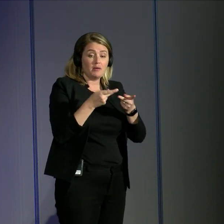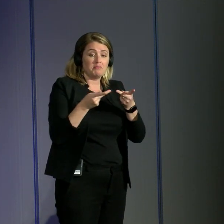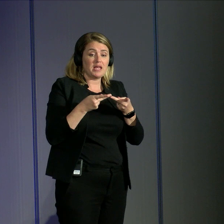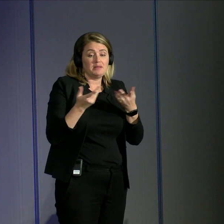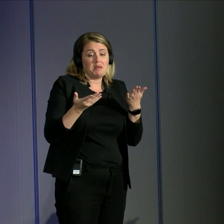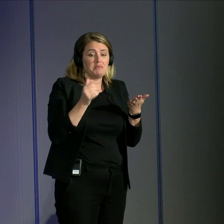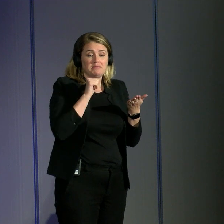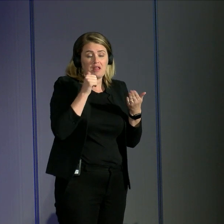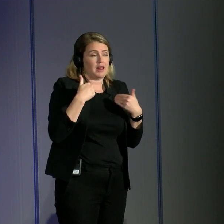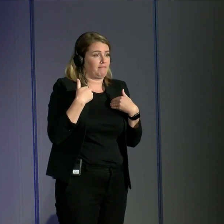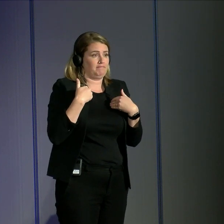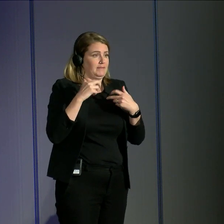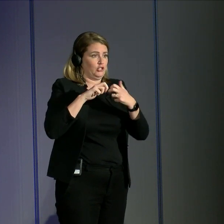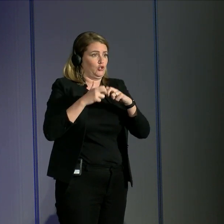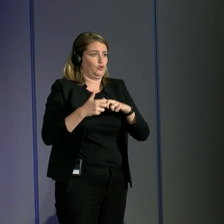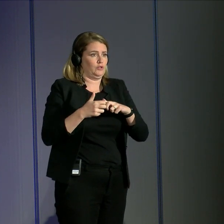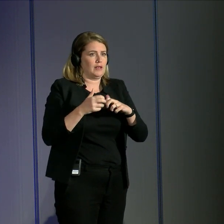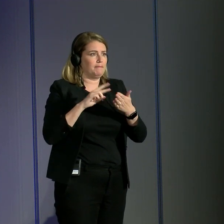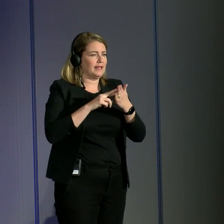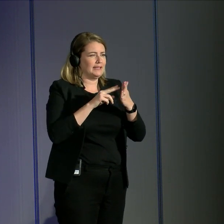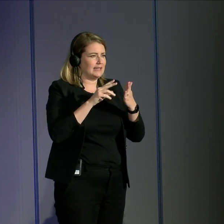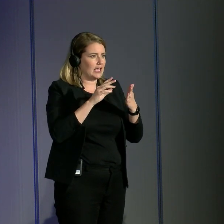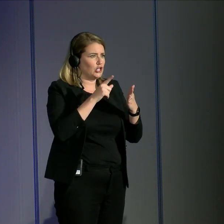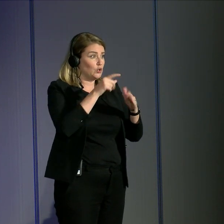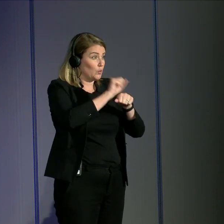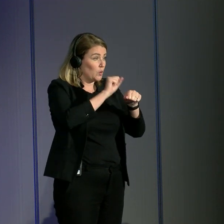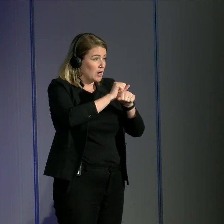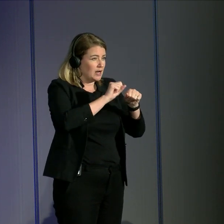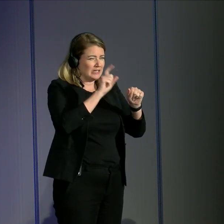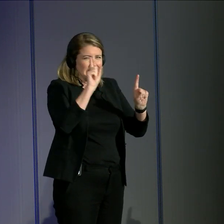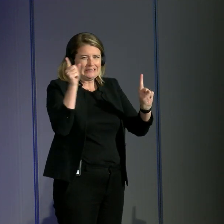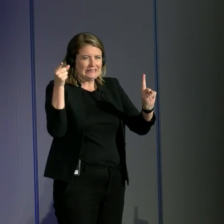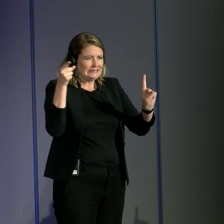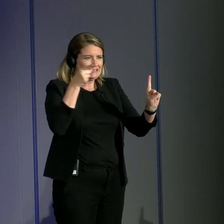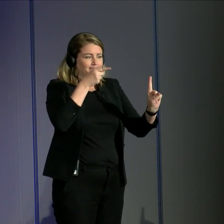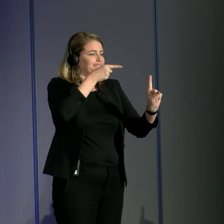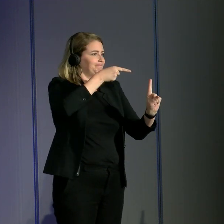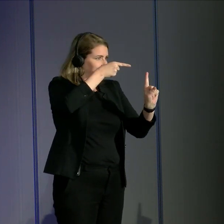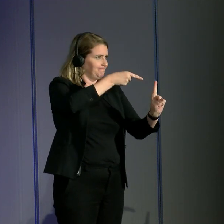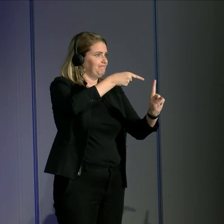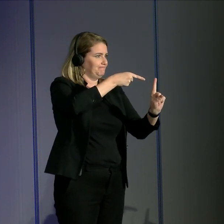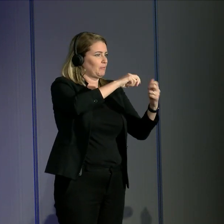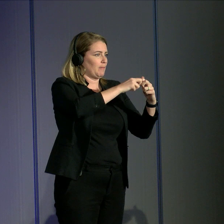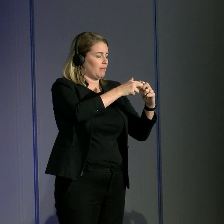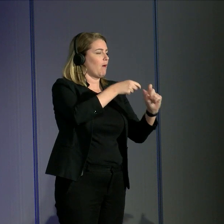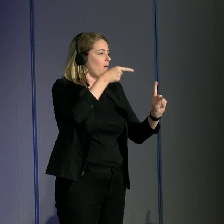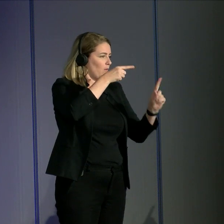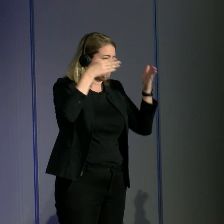In other words, where to target your work in further analysis.